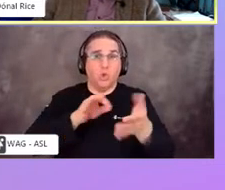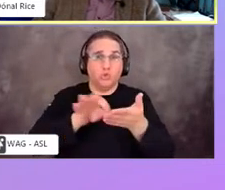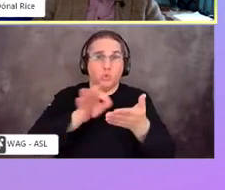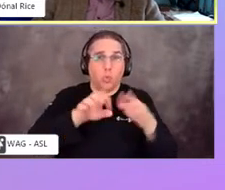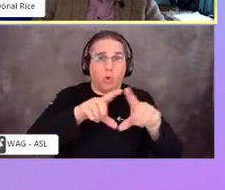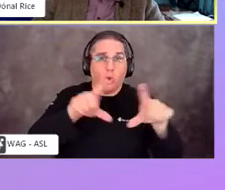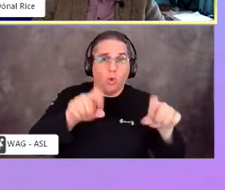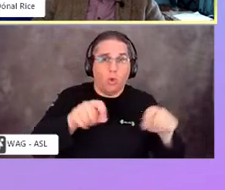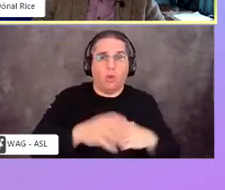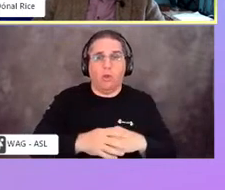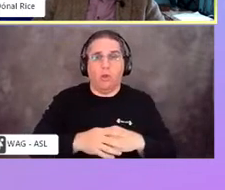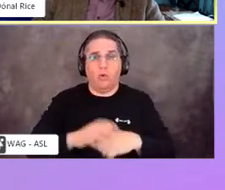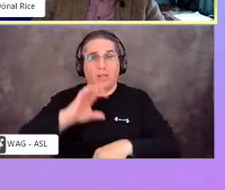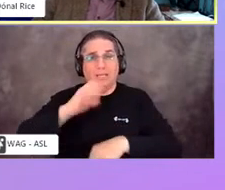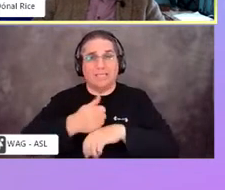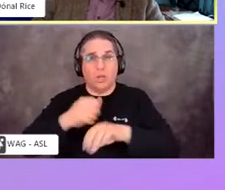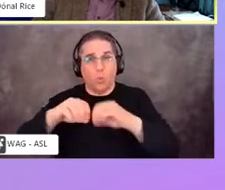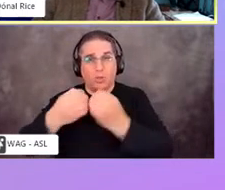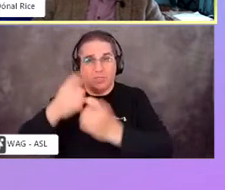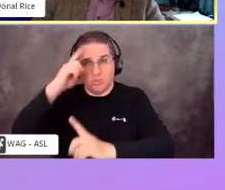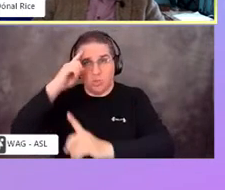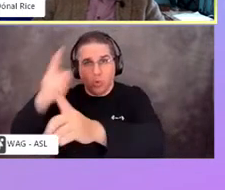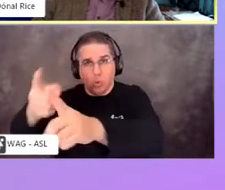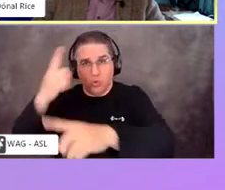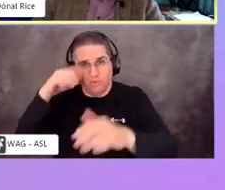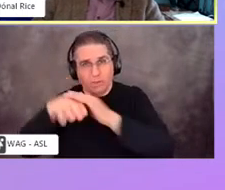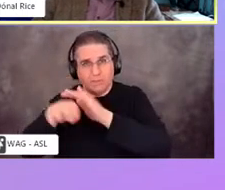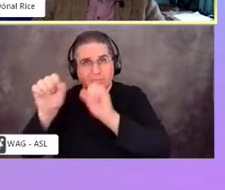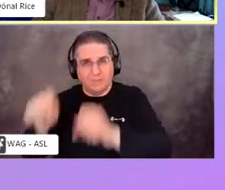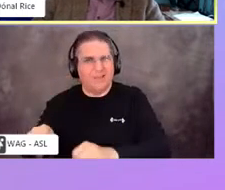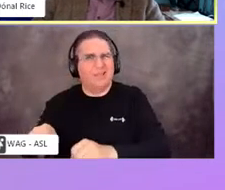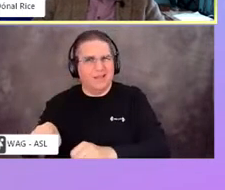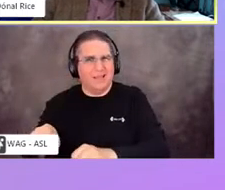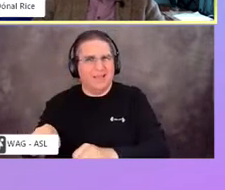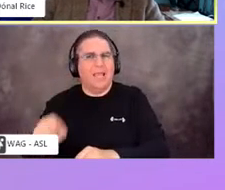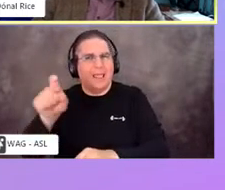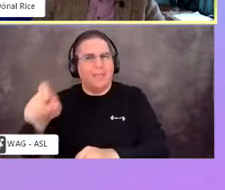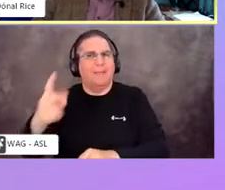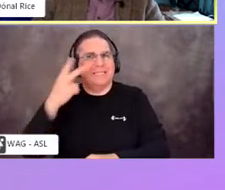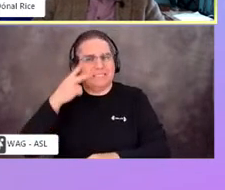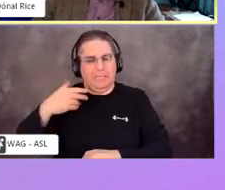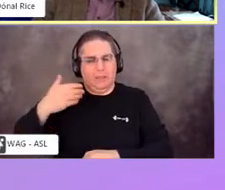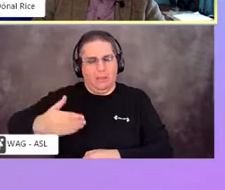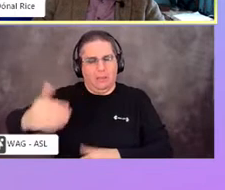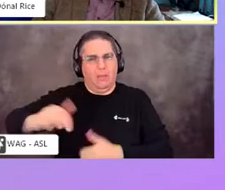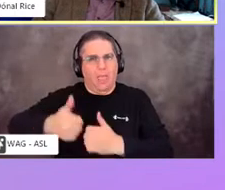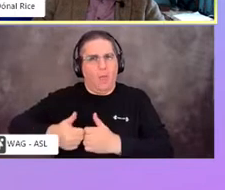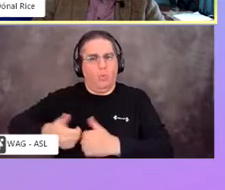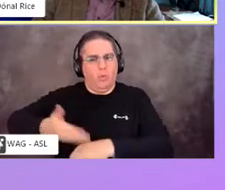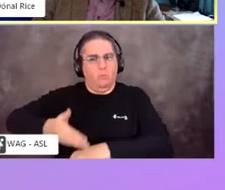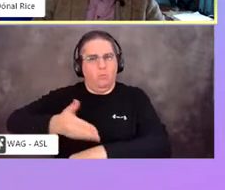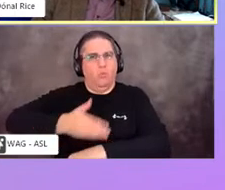important for organizations to define performance what their key indicators are. That these scorecards, setting